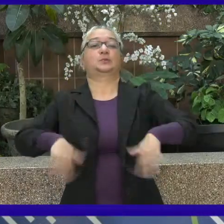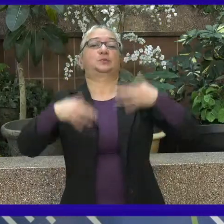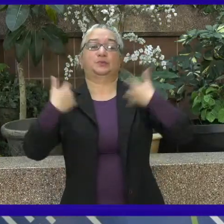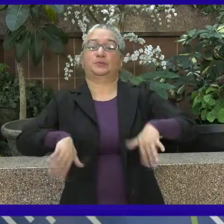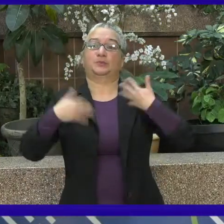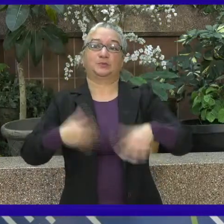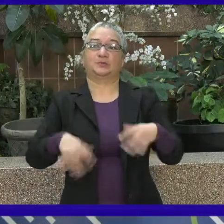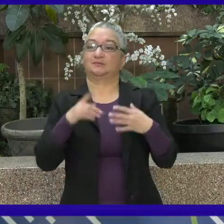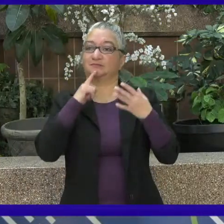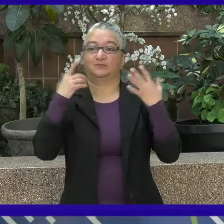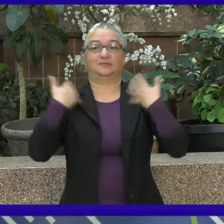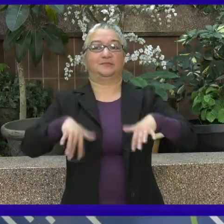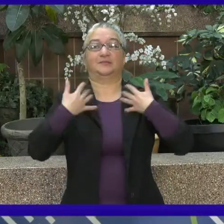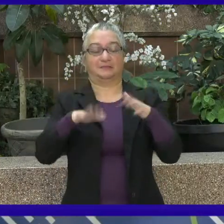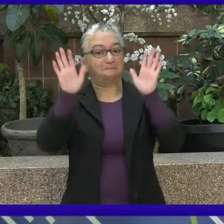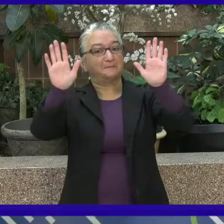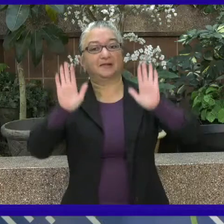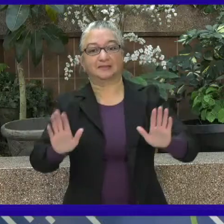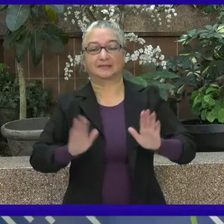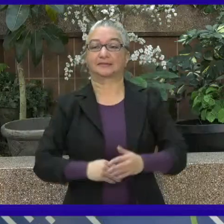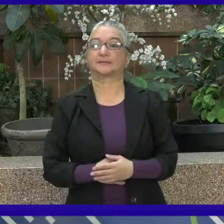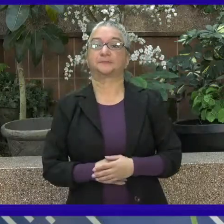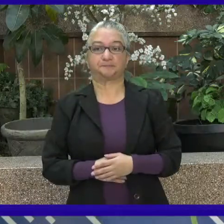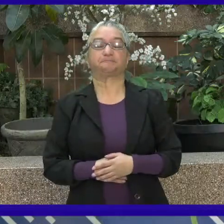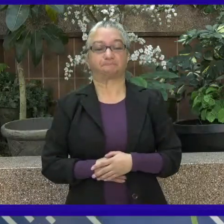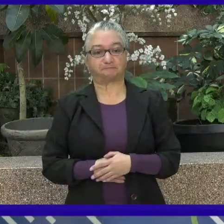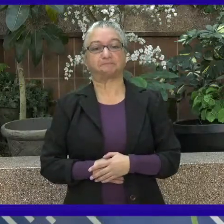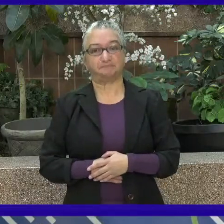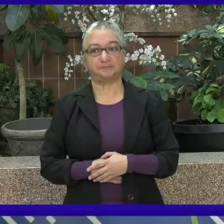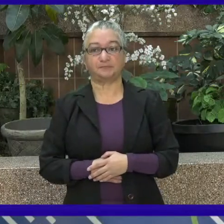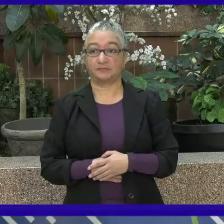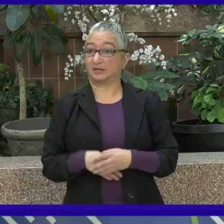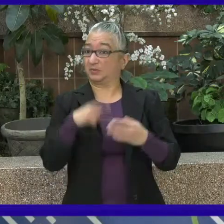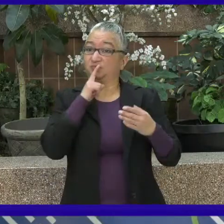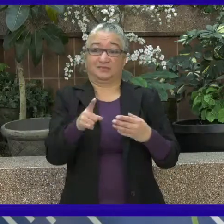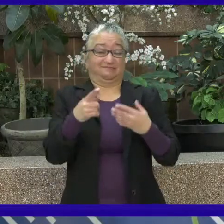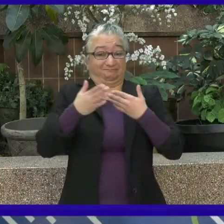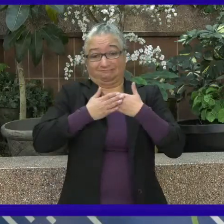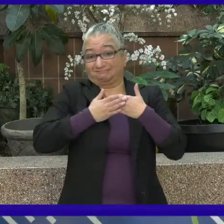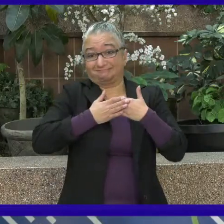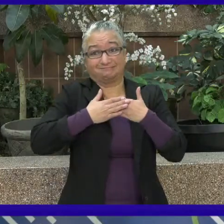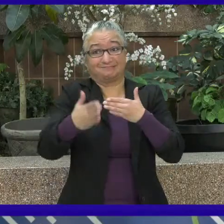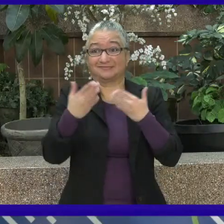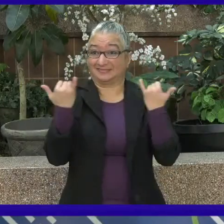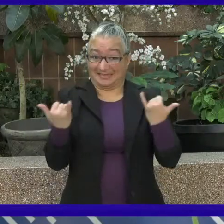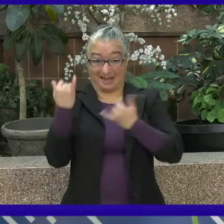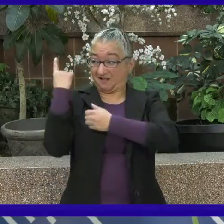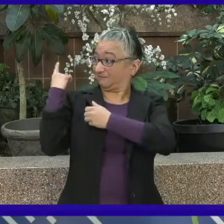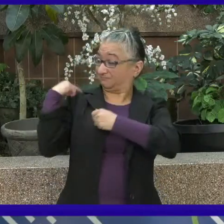campaign that was going to take us you know at least 365 days later so that was i was very proud